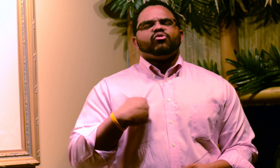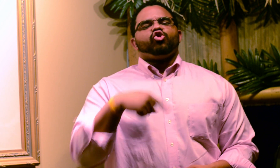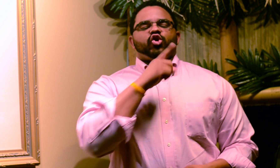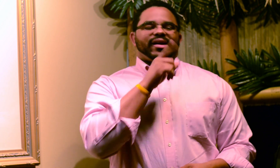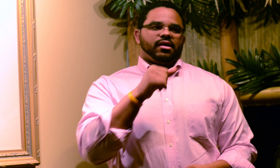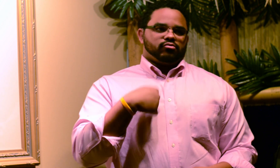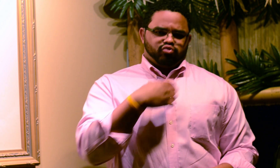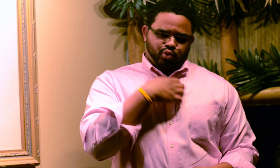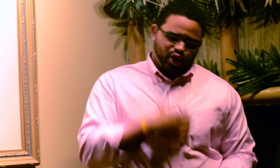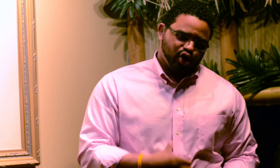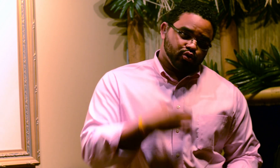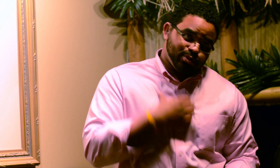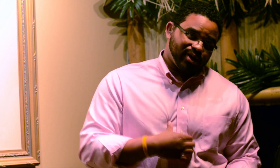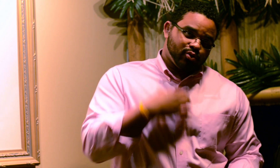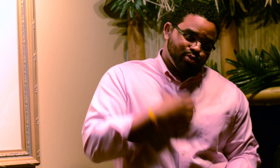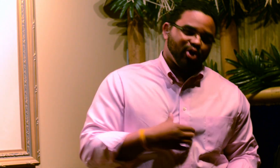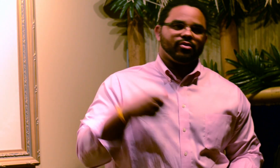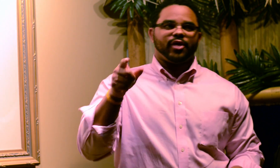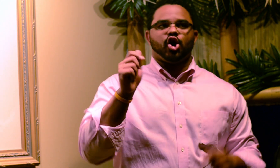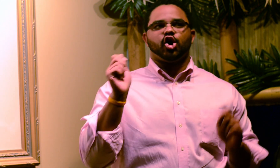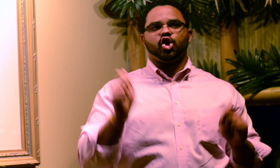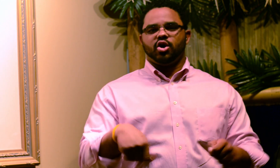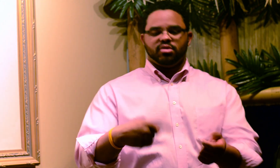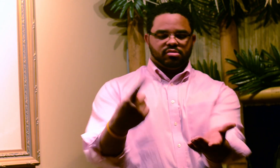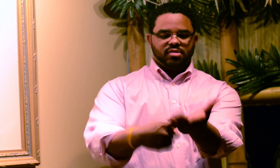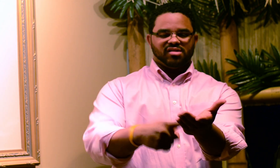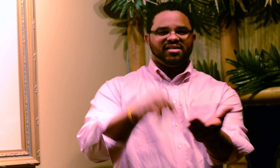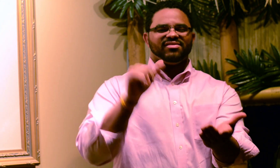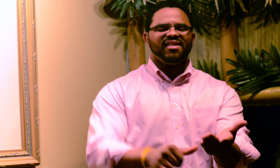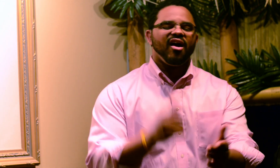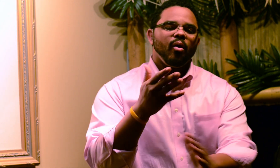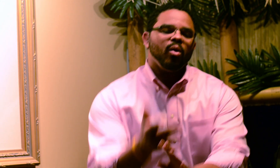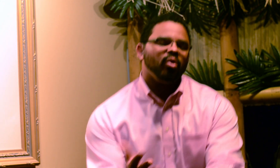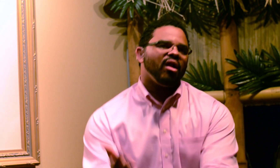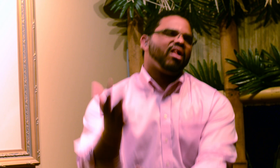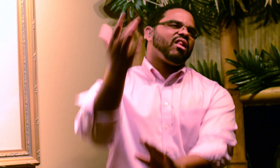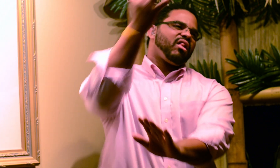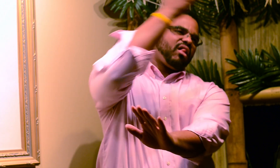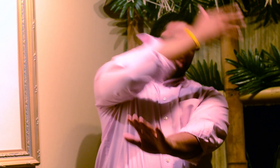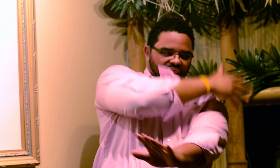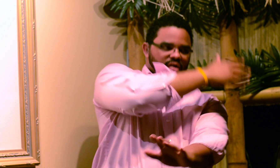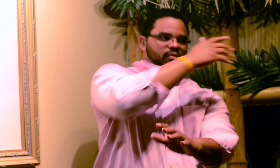However, I deeply wish we had an open discussion on this issue way, way, waaay back.